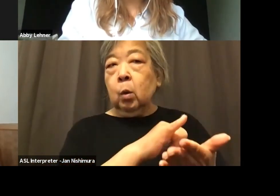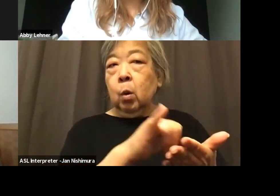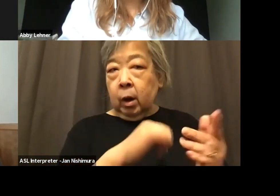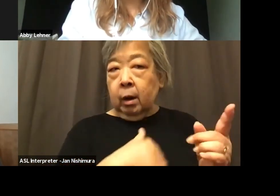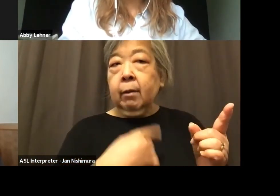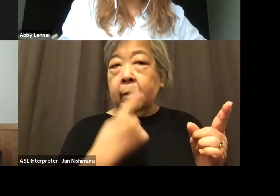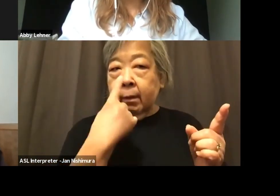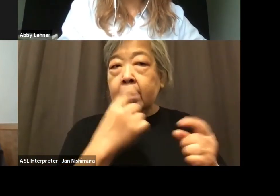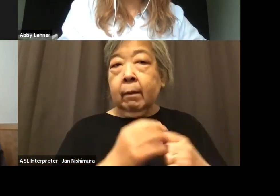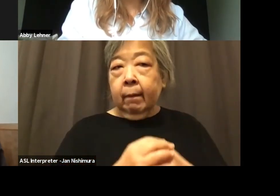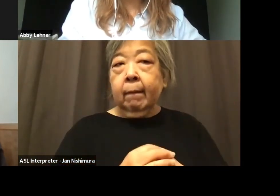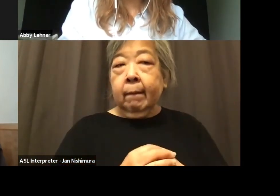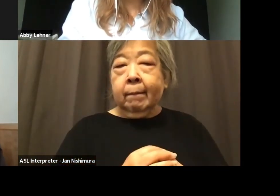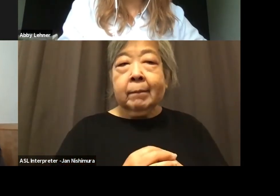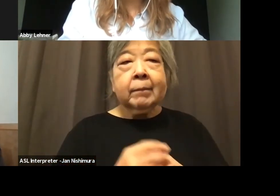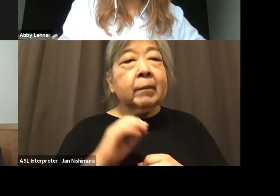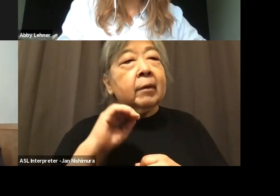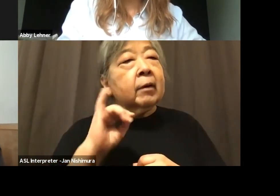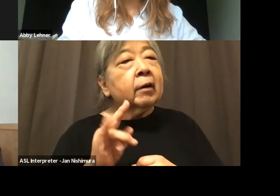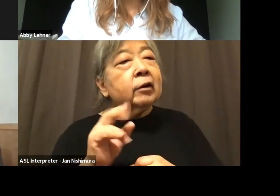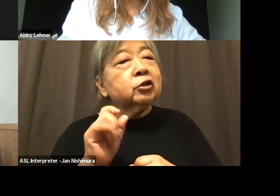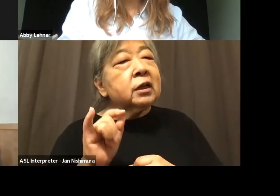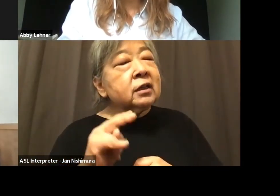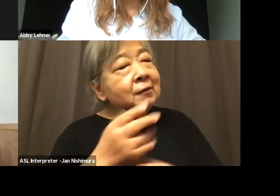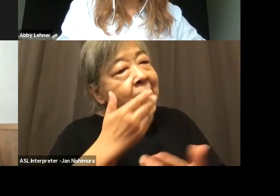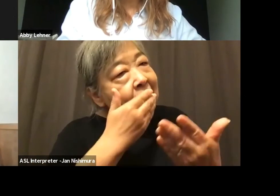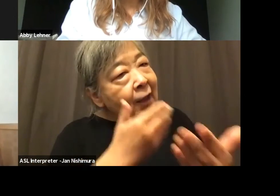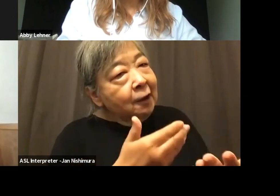Thanks, Vibhu.